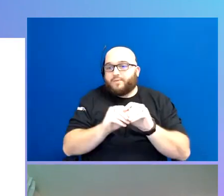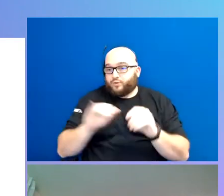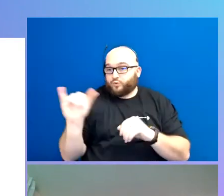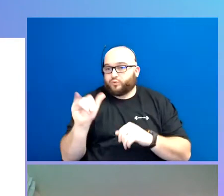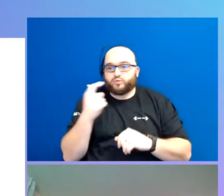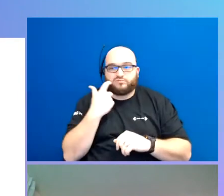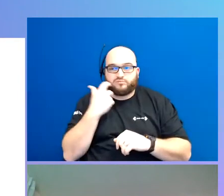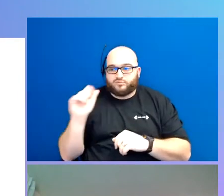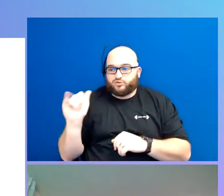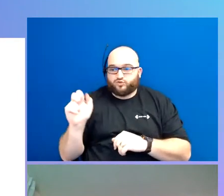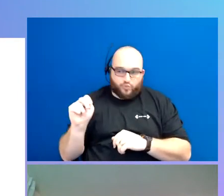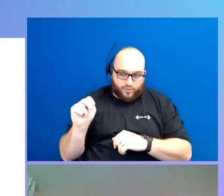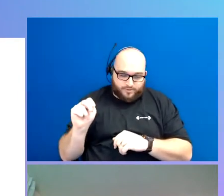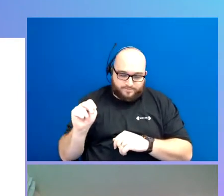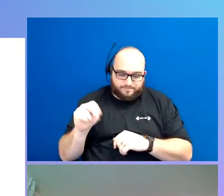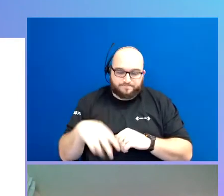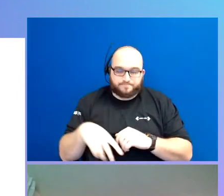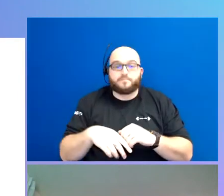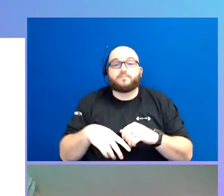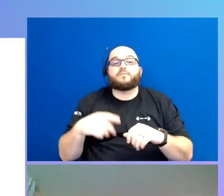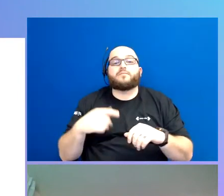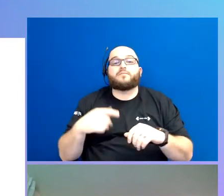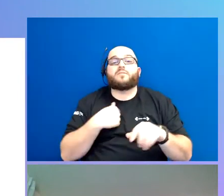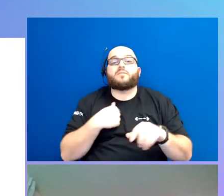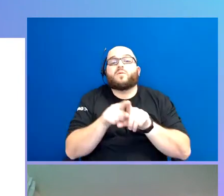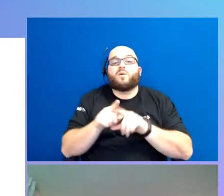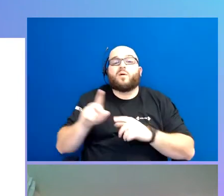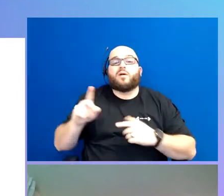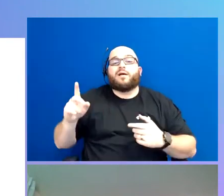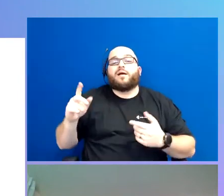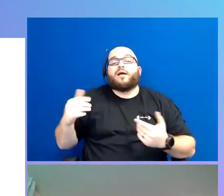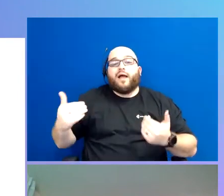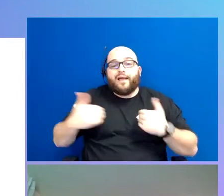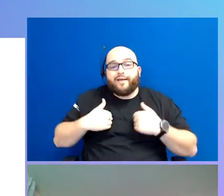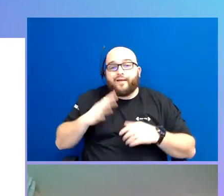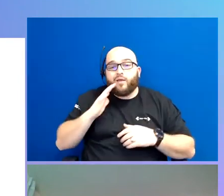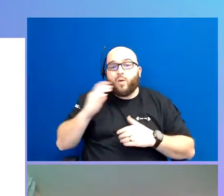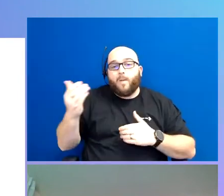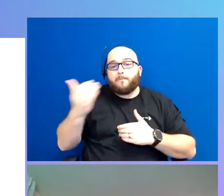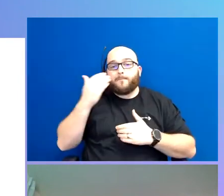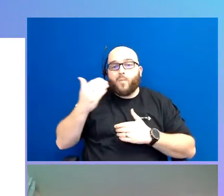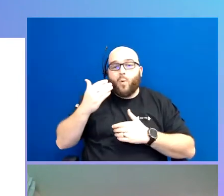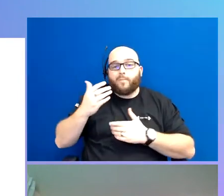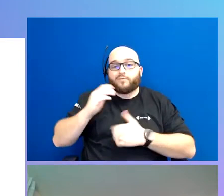then, um, we also did mobile